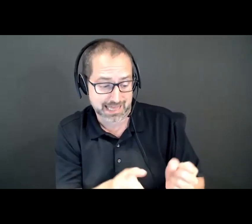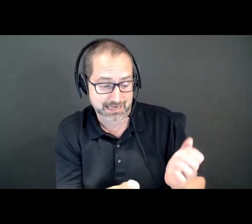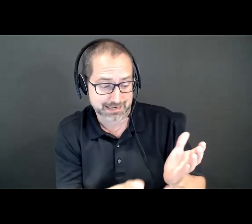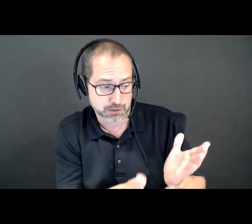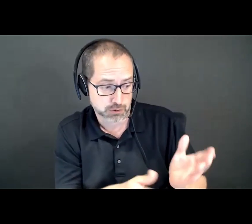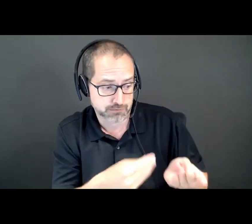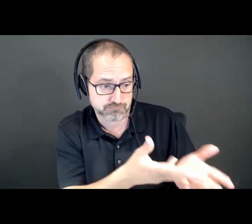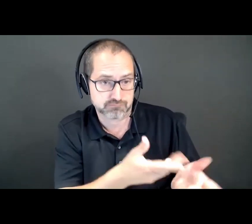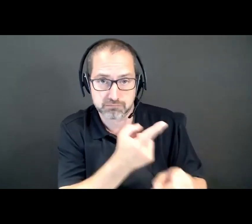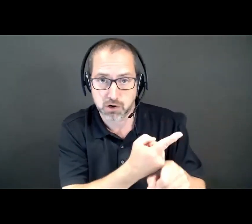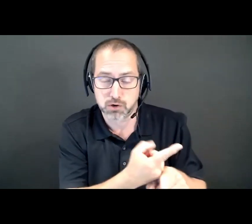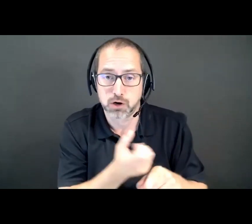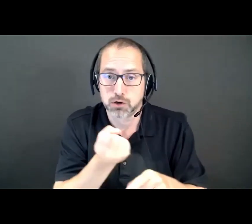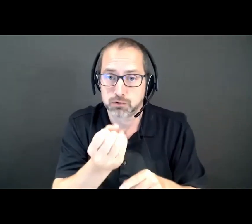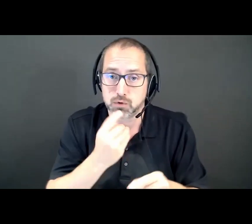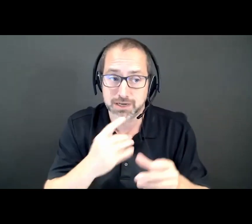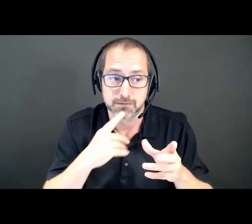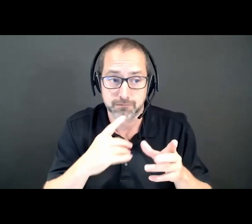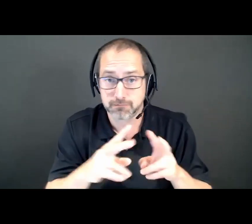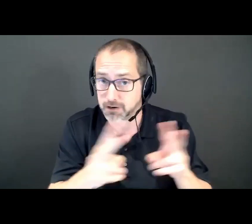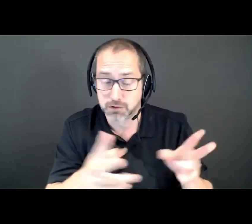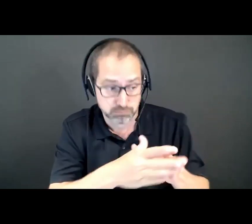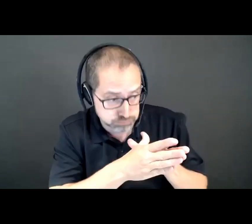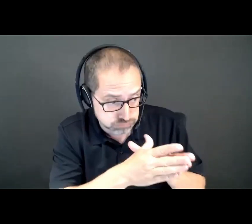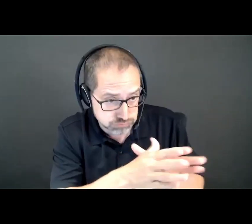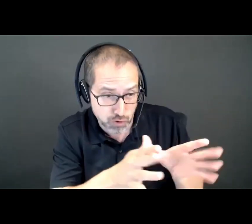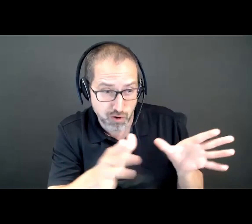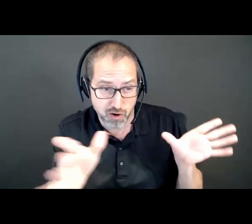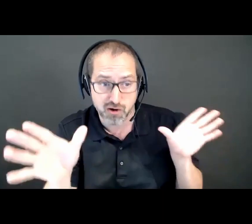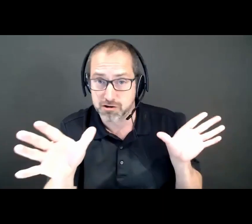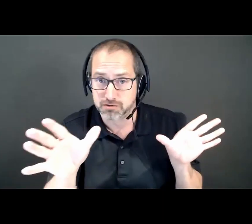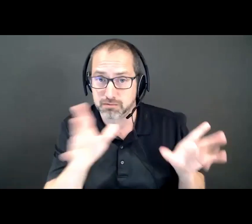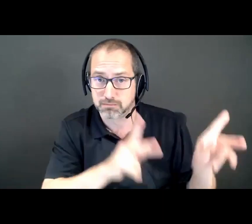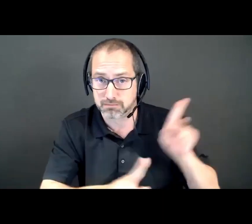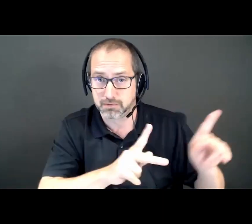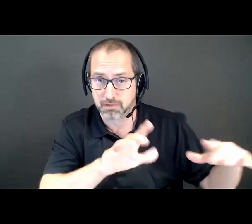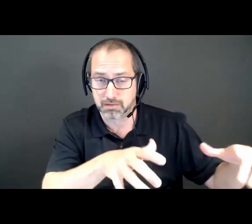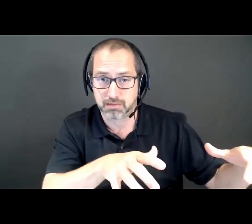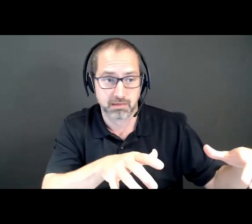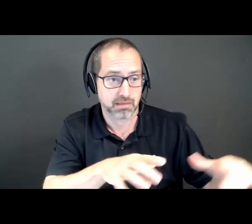It’s a very broad community. >> DR. JEN RINALDI: